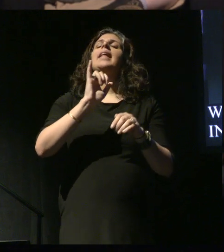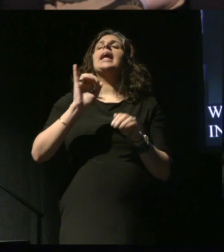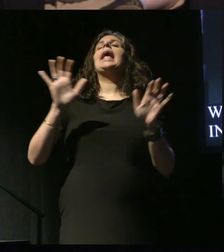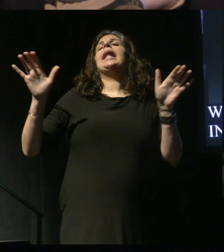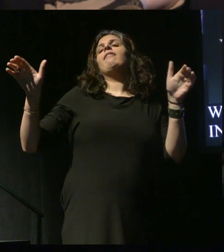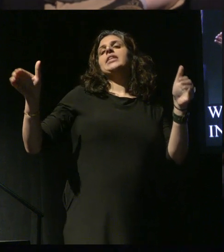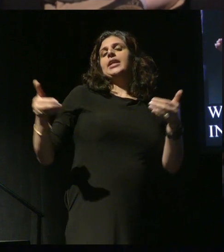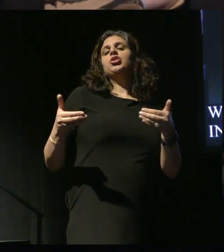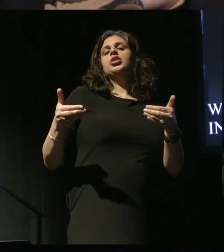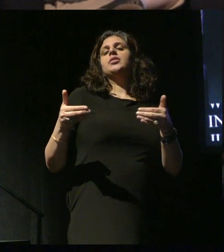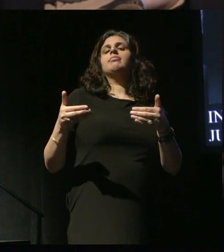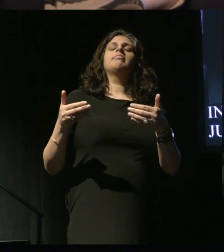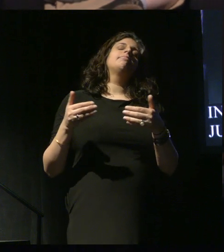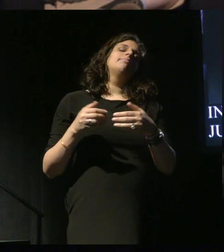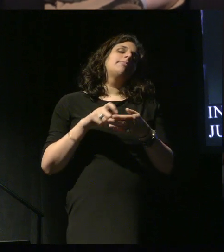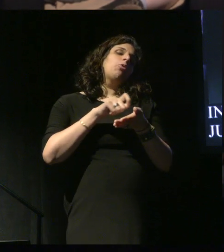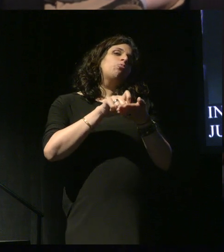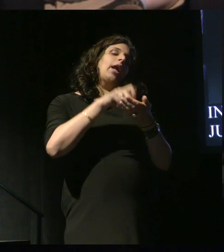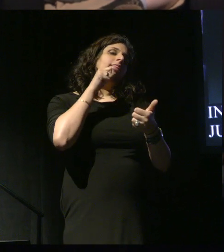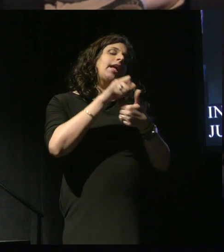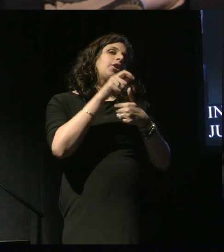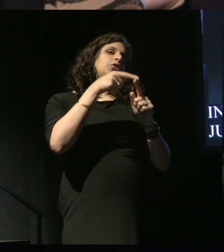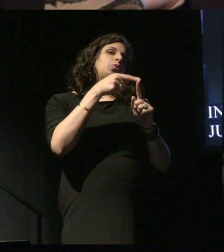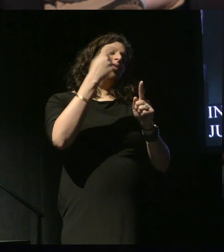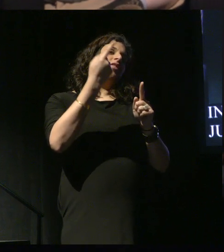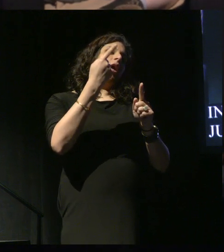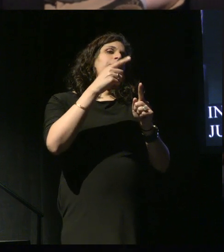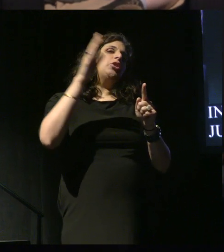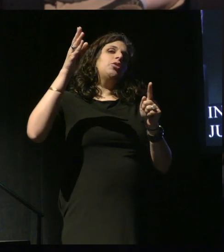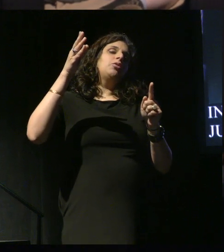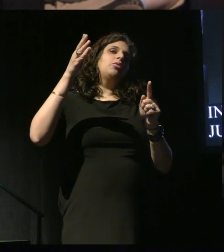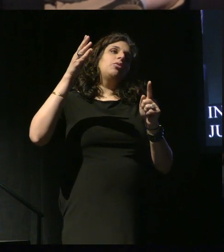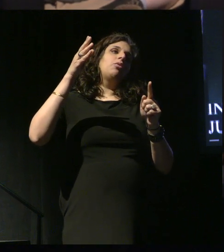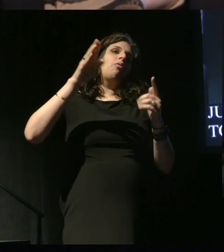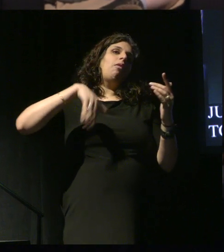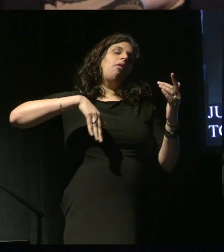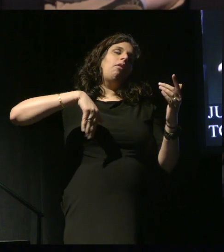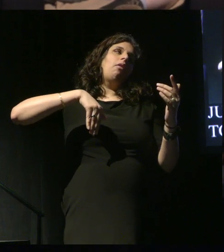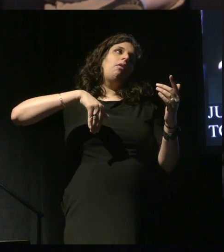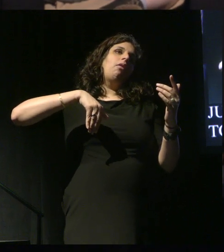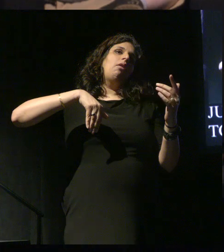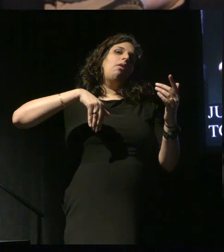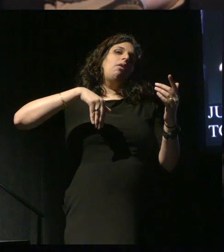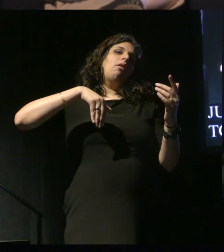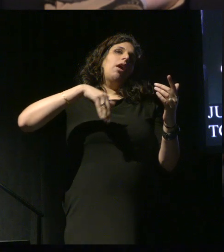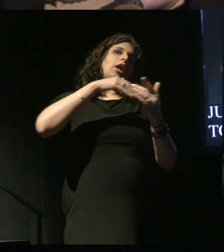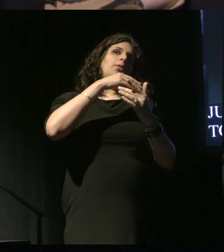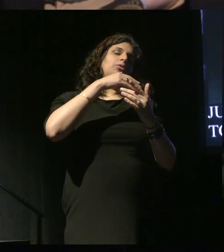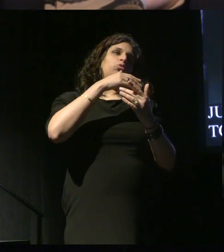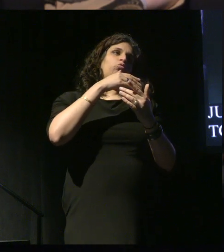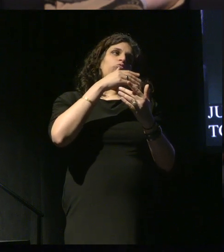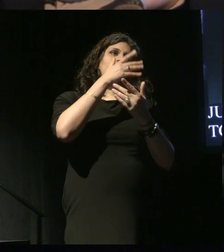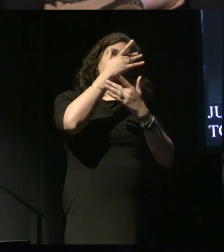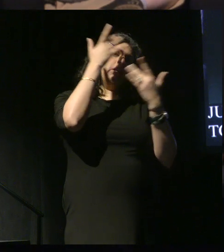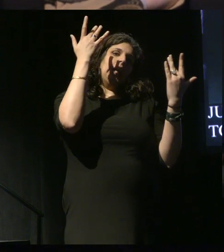Mm. You know like write a letter to someone you have never been able to forgive and see what happens